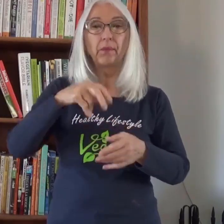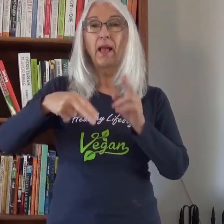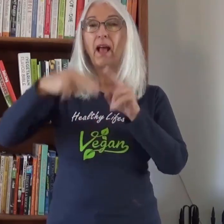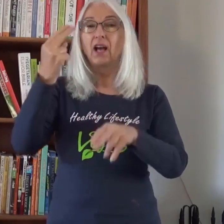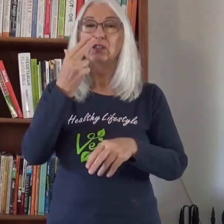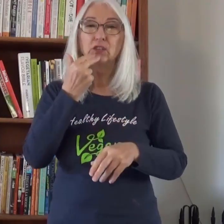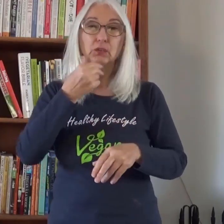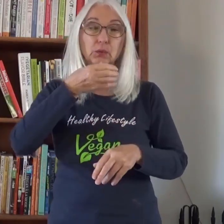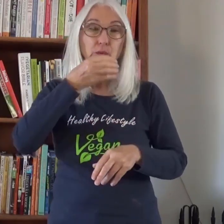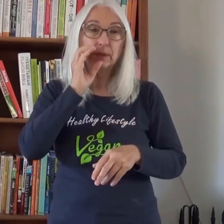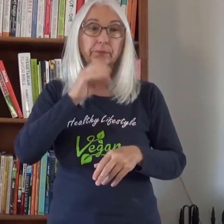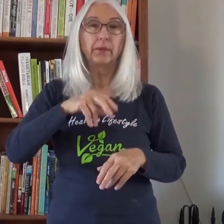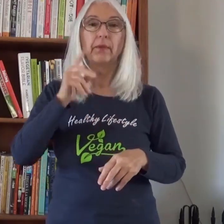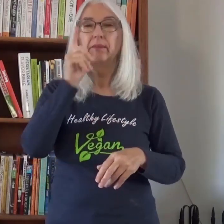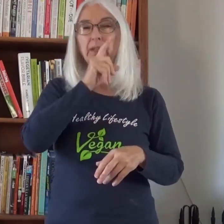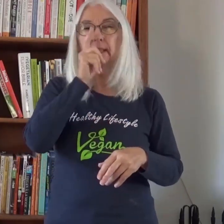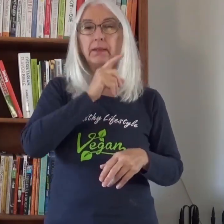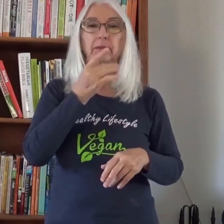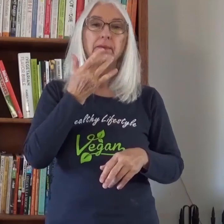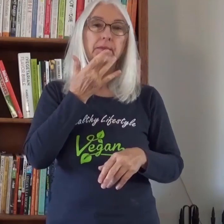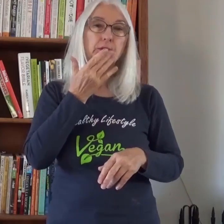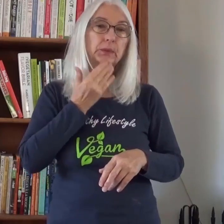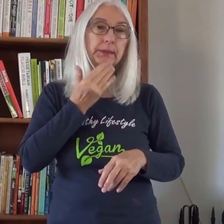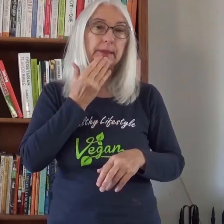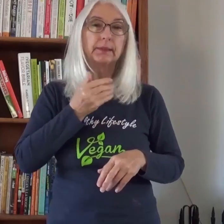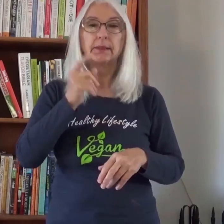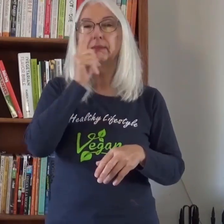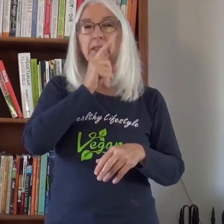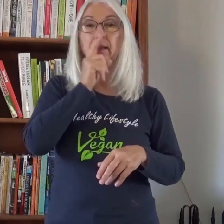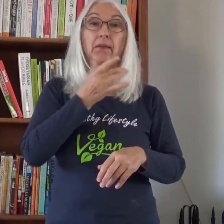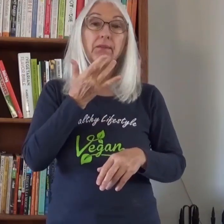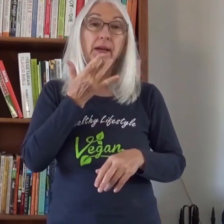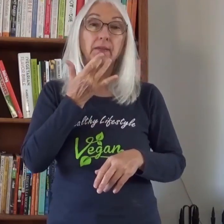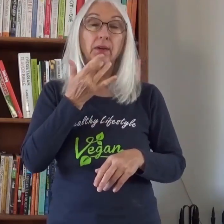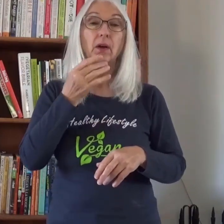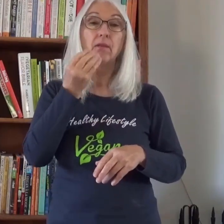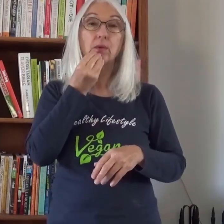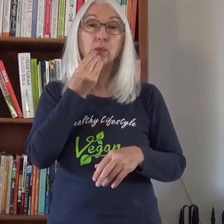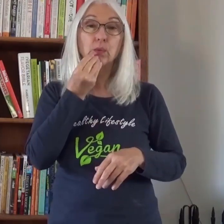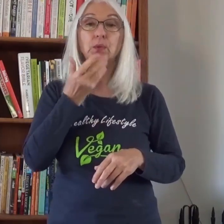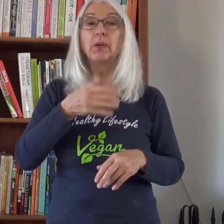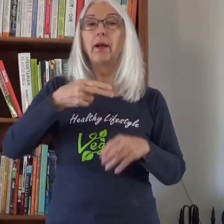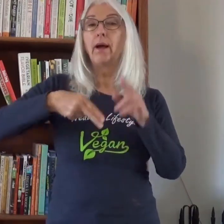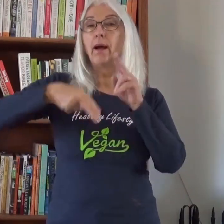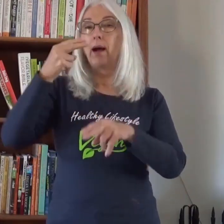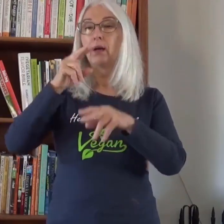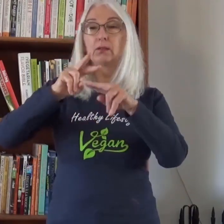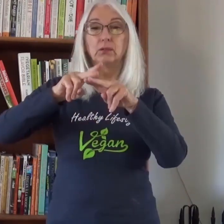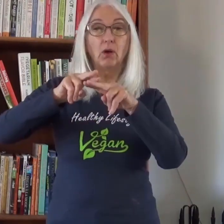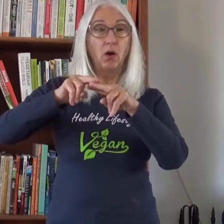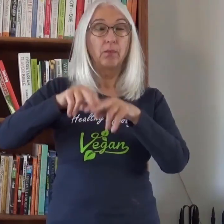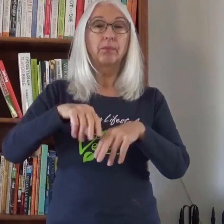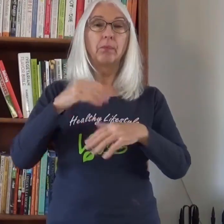high-sugar drinks. artificially sweetened and artificially flavored foods, high sodium (salt),